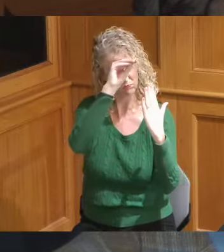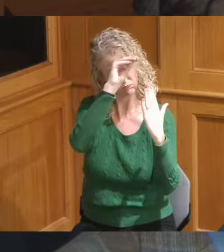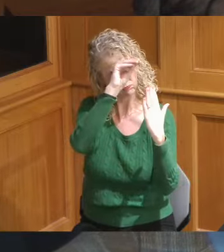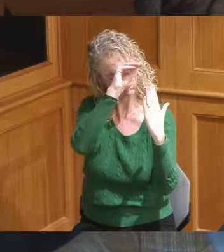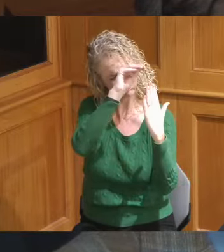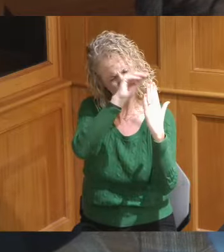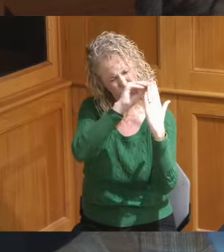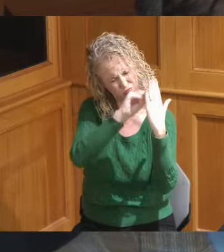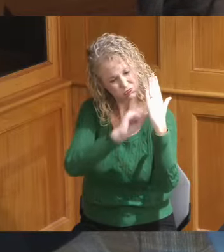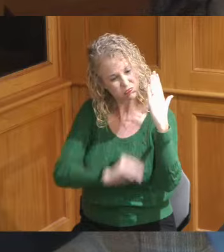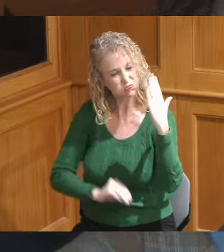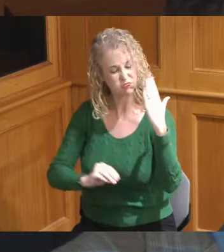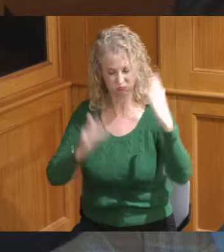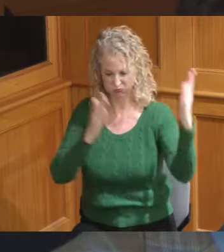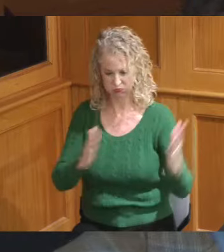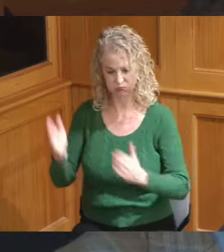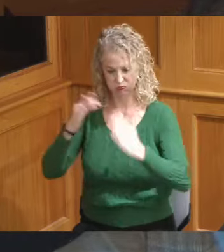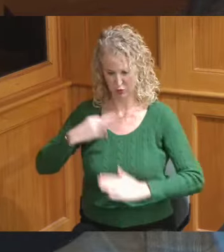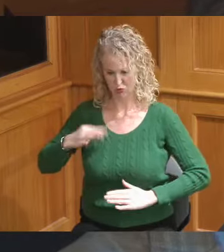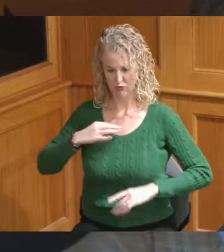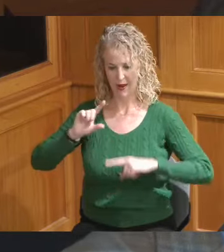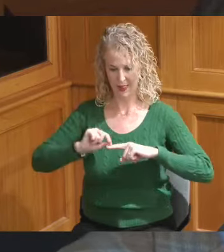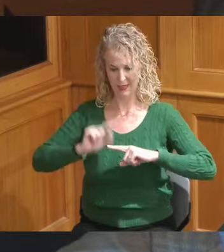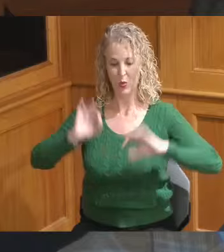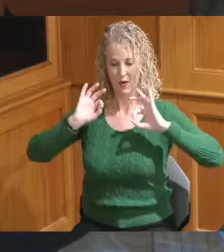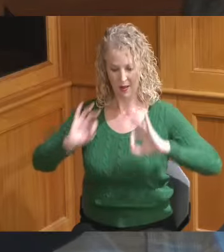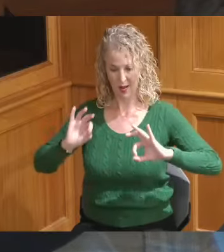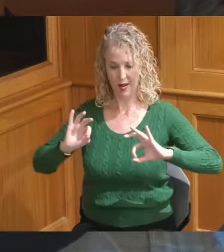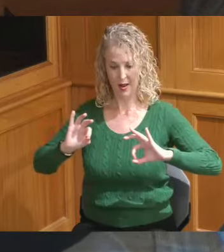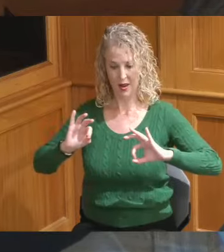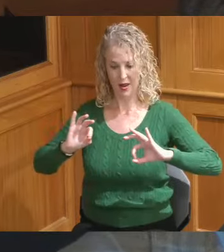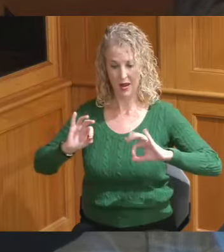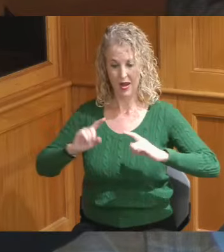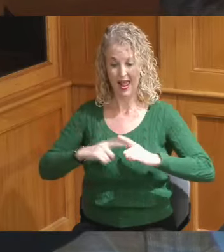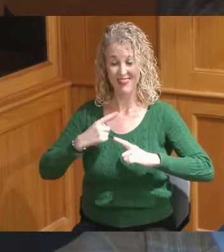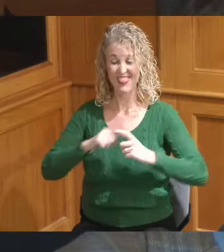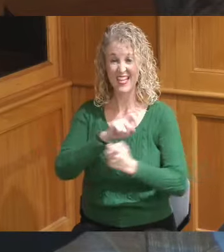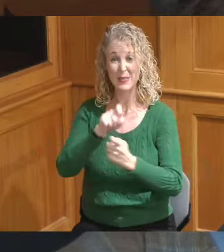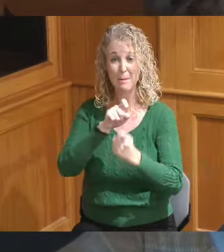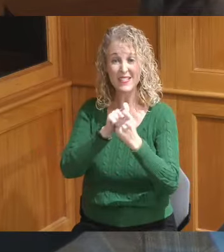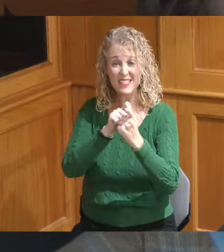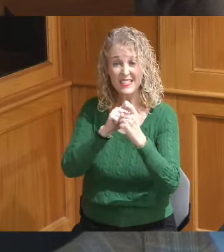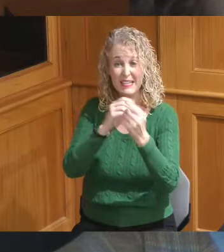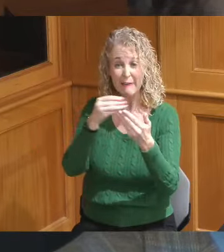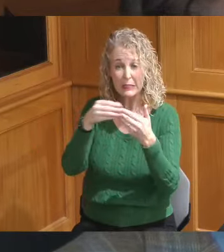you you repaired your credit and everything, but it they have a stop and if it's $10, even $10,